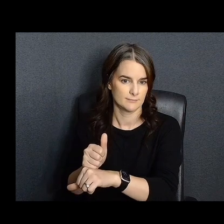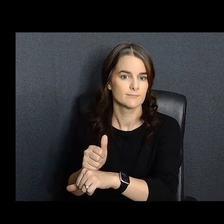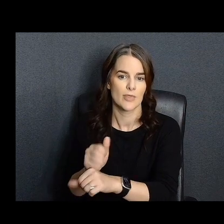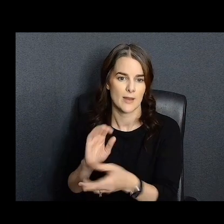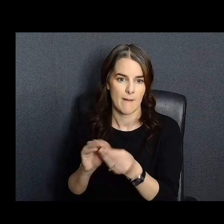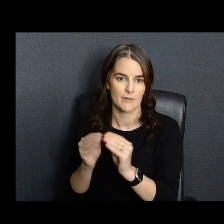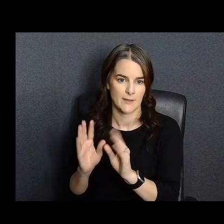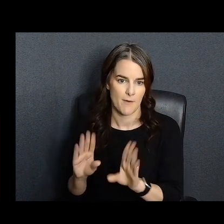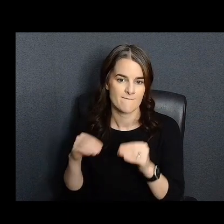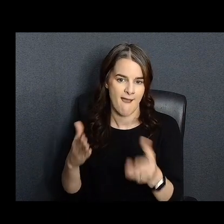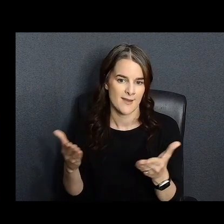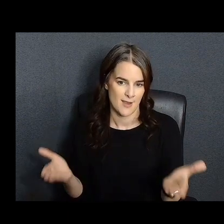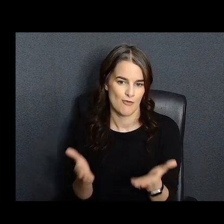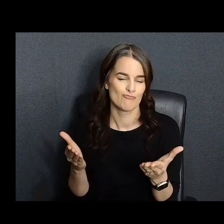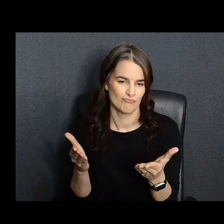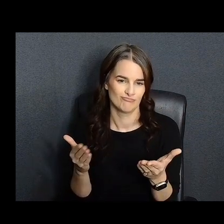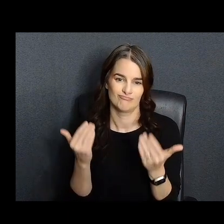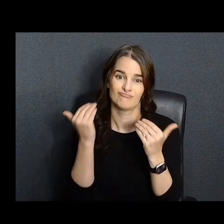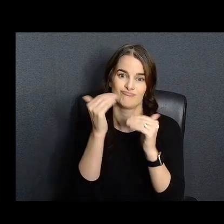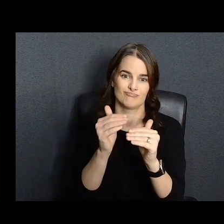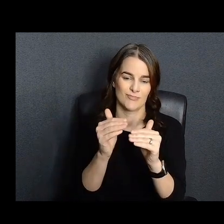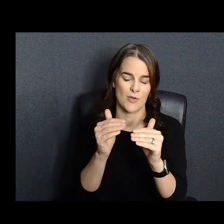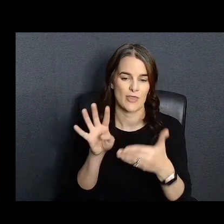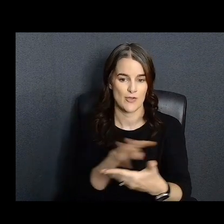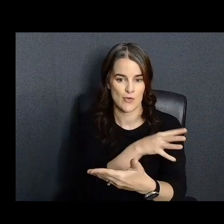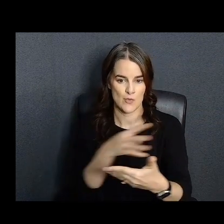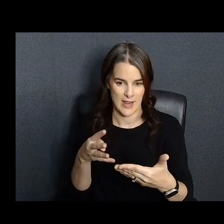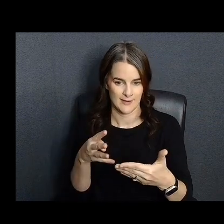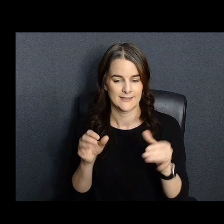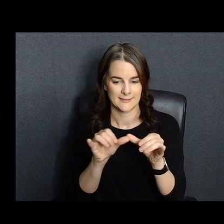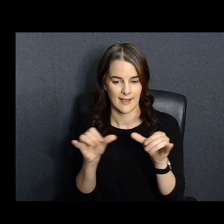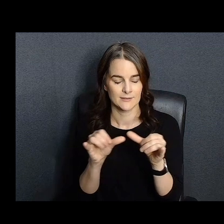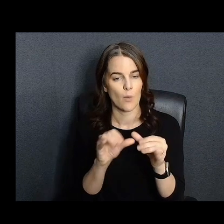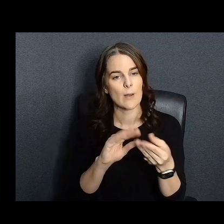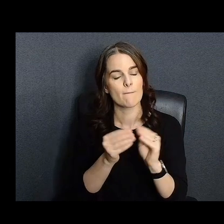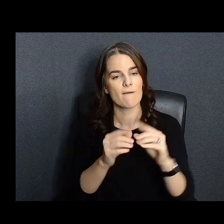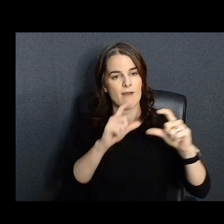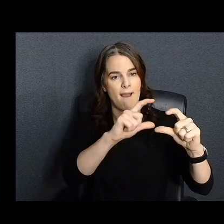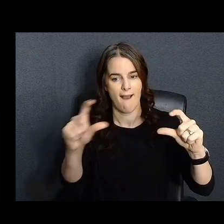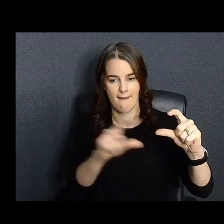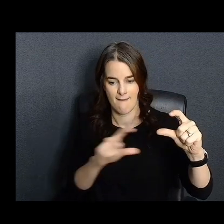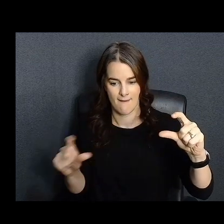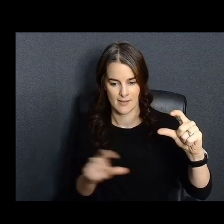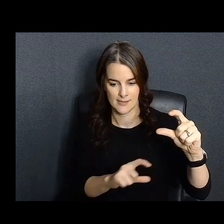So that does limit us with what our grid size or the number of icons that are available at once-- what they look like.